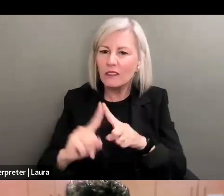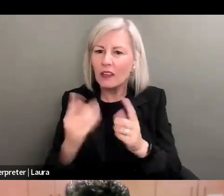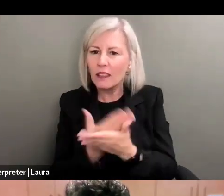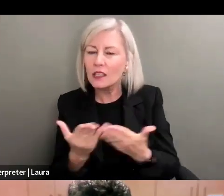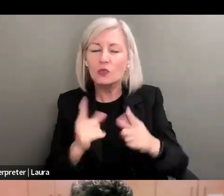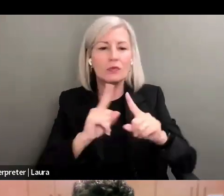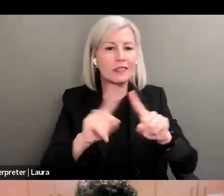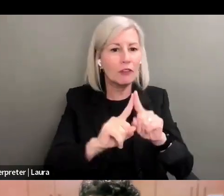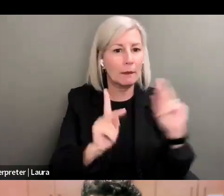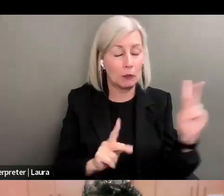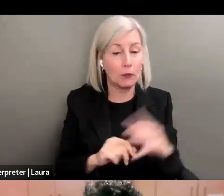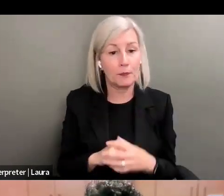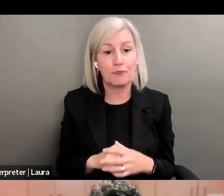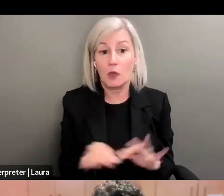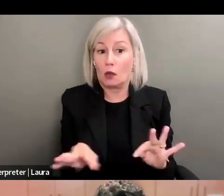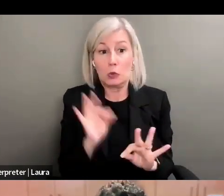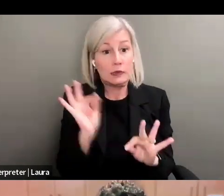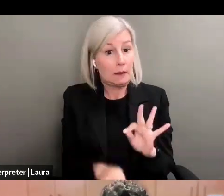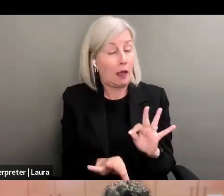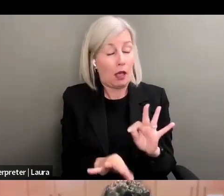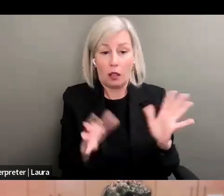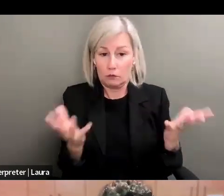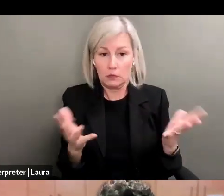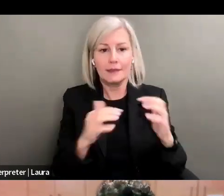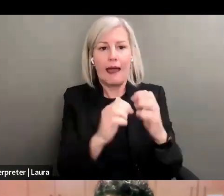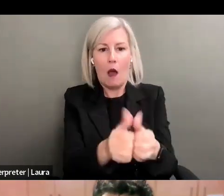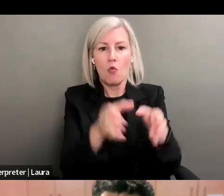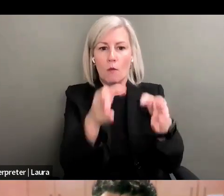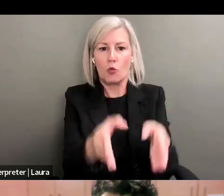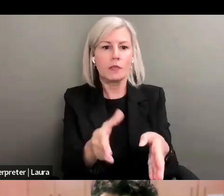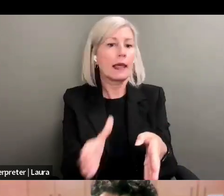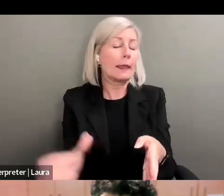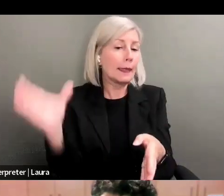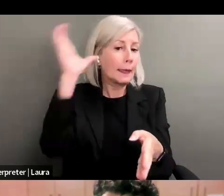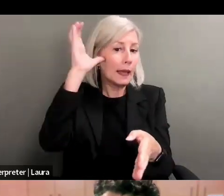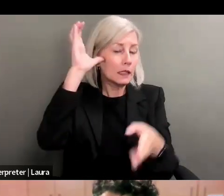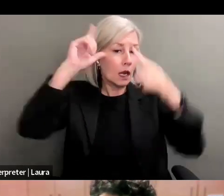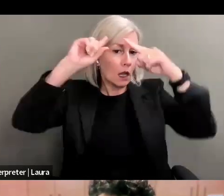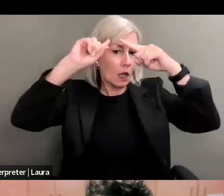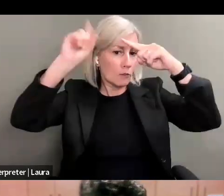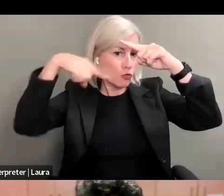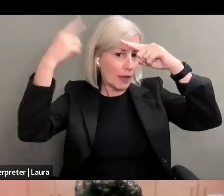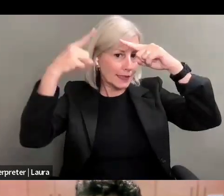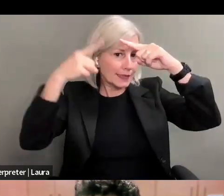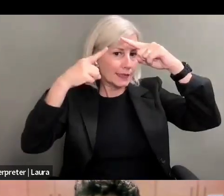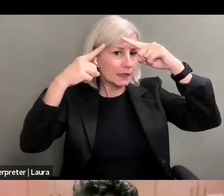So very simply put, it's how a person listens and processes sounds in natural environments.